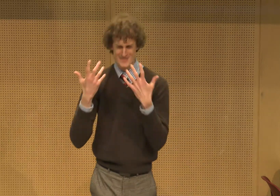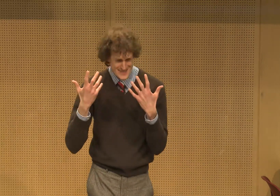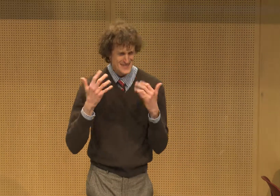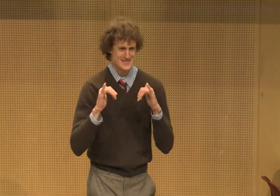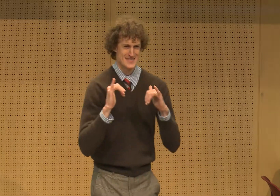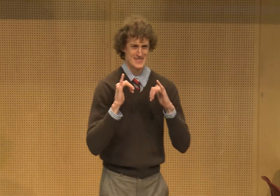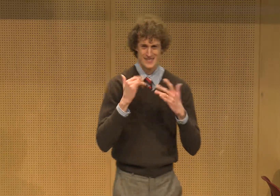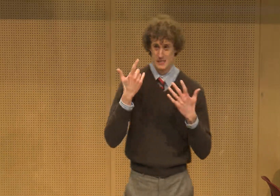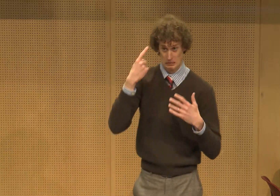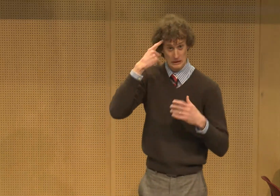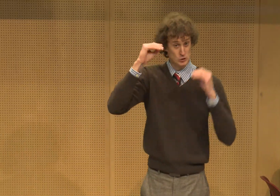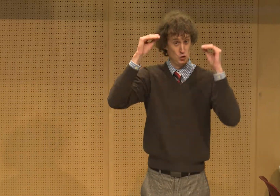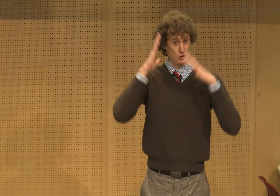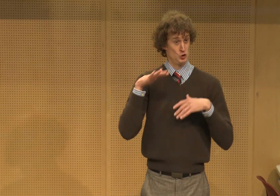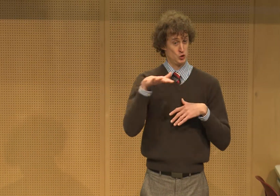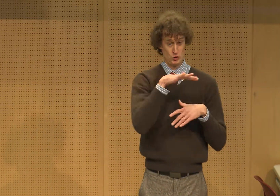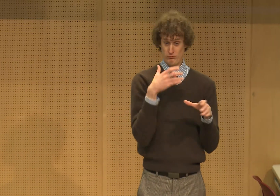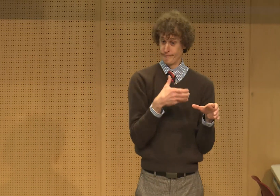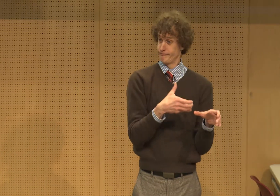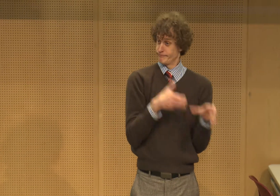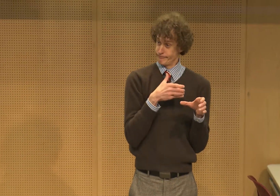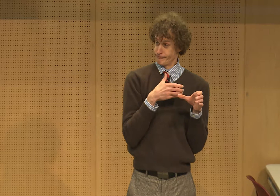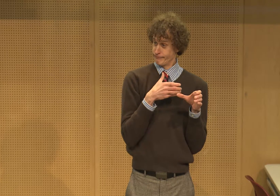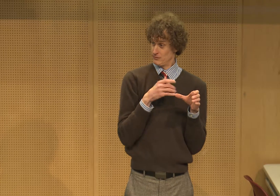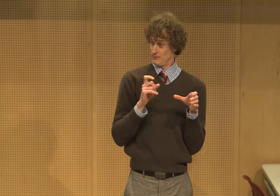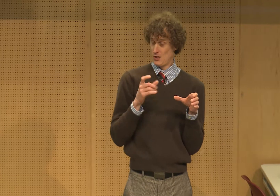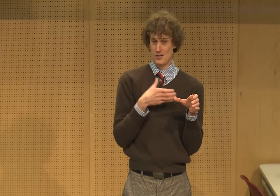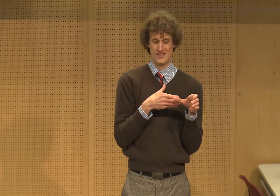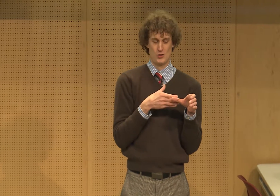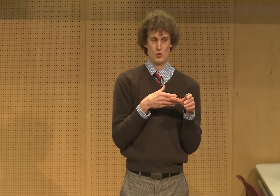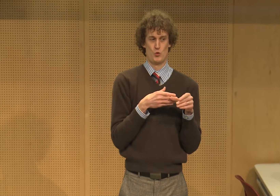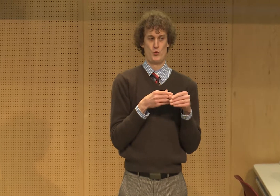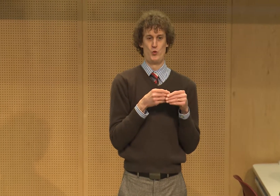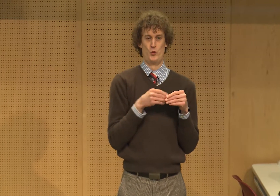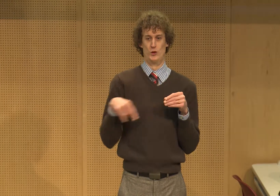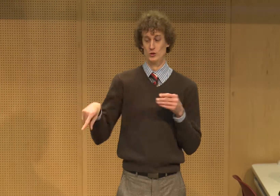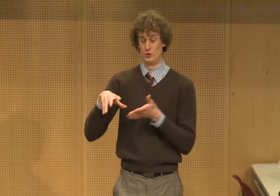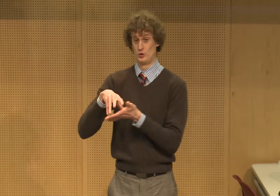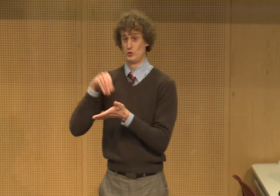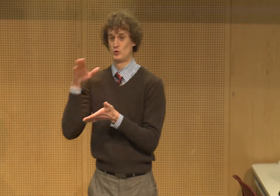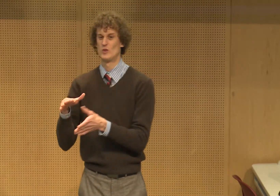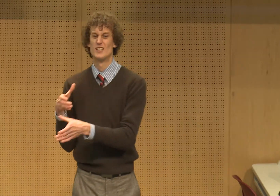it was around 1999 or 2000,